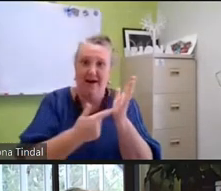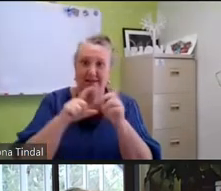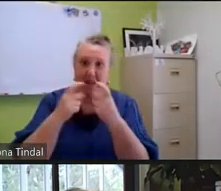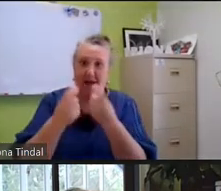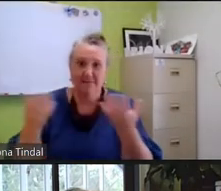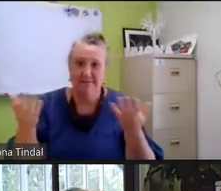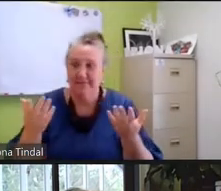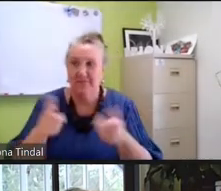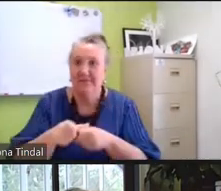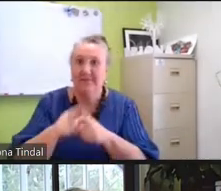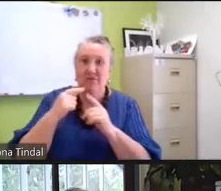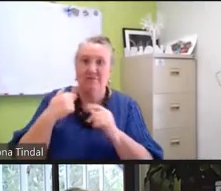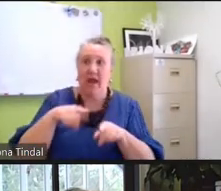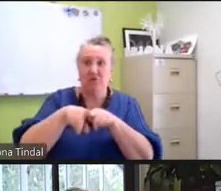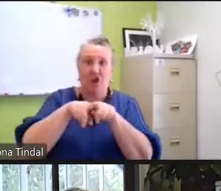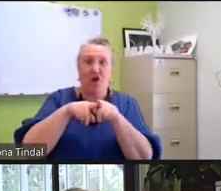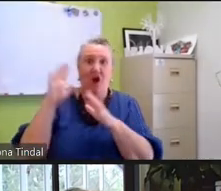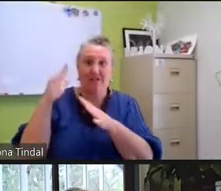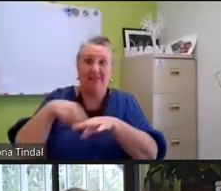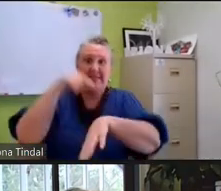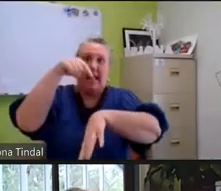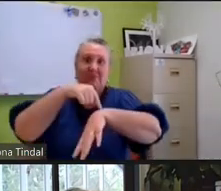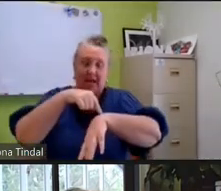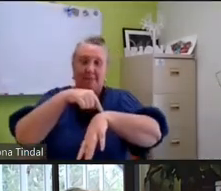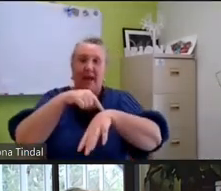obviously, I had to think about how to access arts classes and things like that. That was